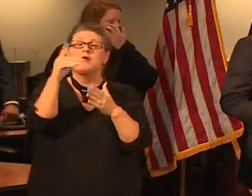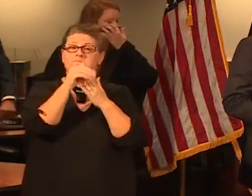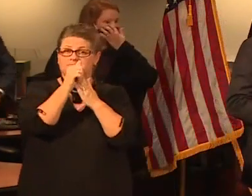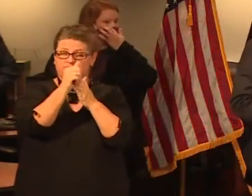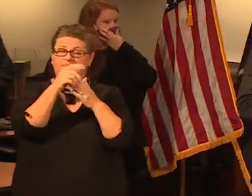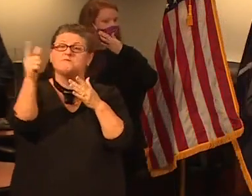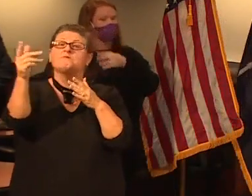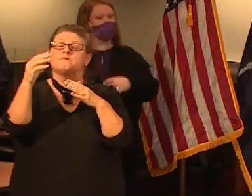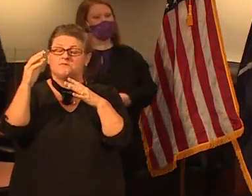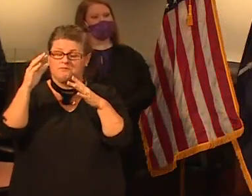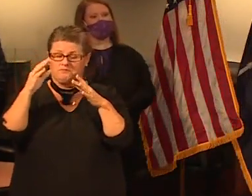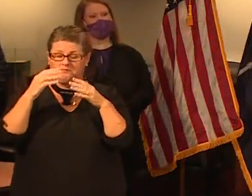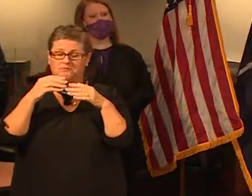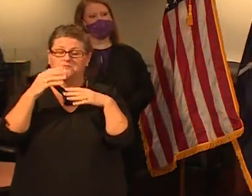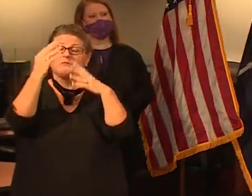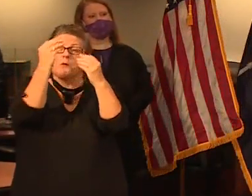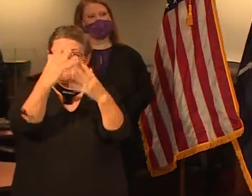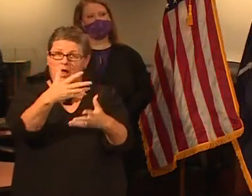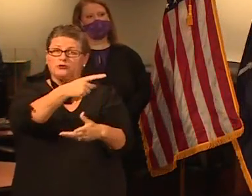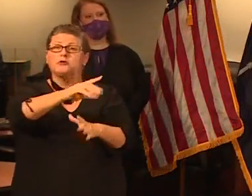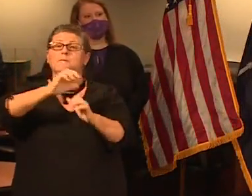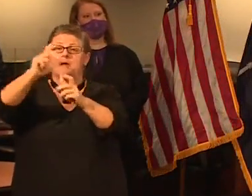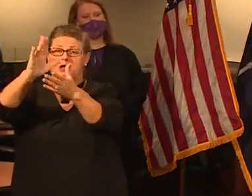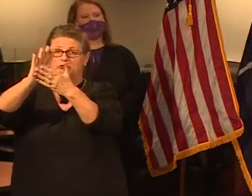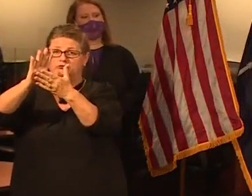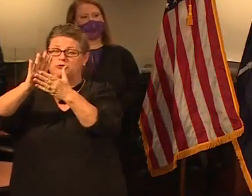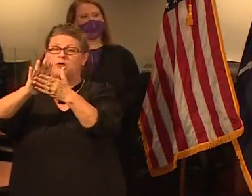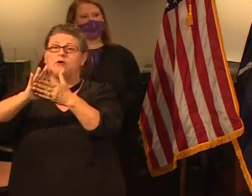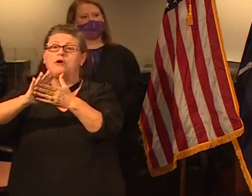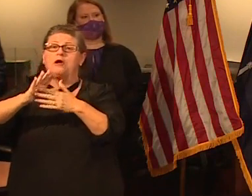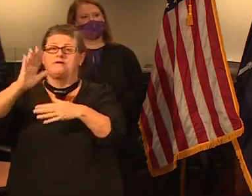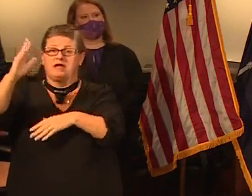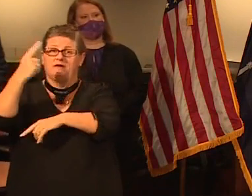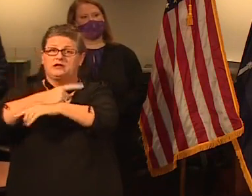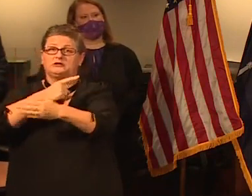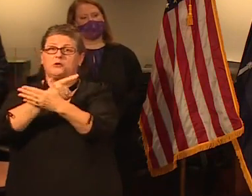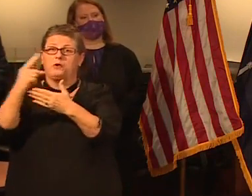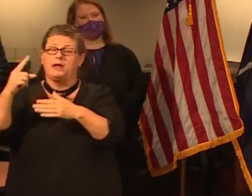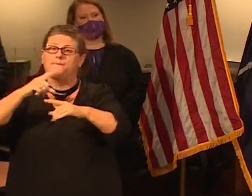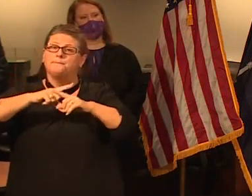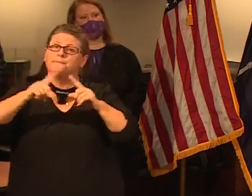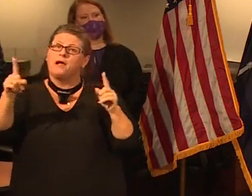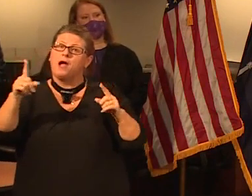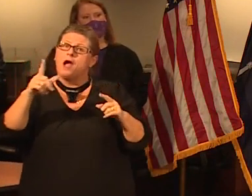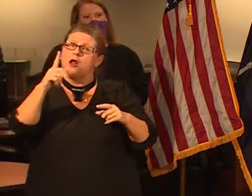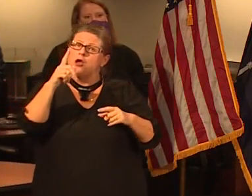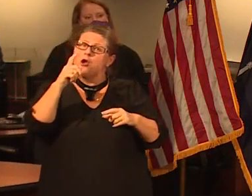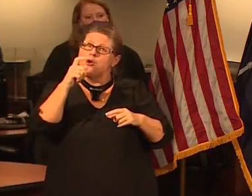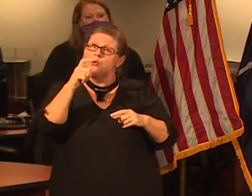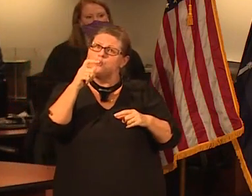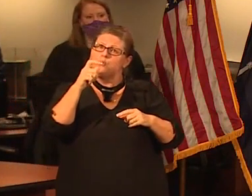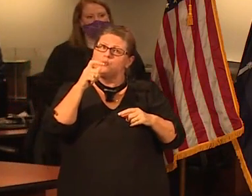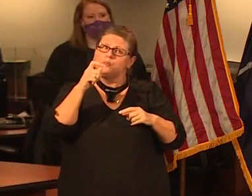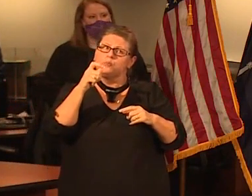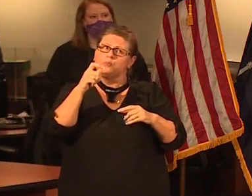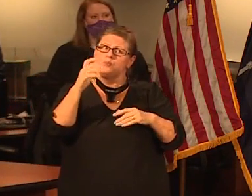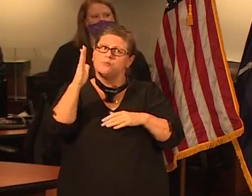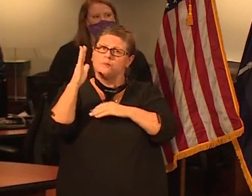YOU ARE GIVING MONEY TO THE SCHOOLS THAT DID FOLLOW THE GUIDANCE AND MOVED BACK FIVE DAYS A WEEK FACE-TO-FACE.